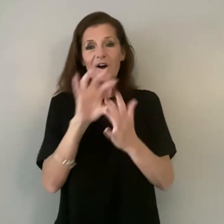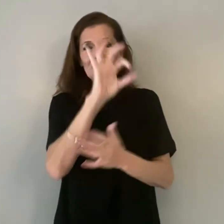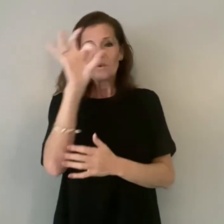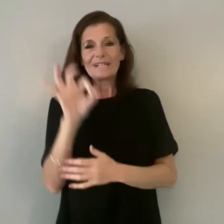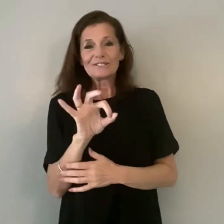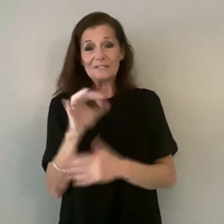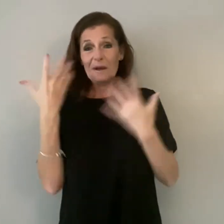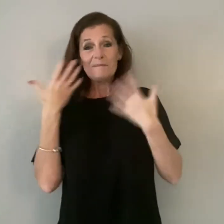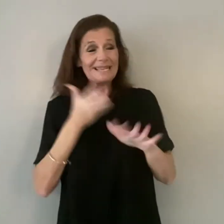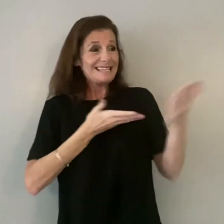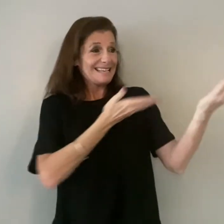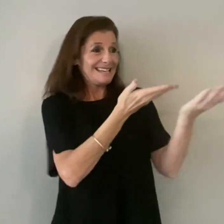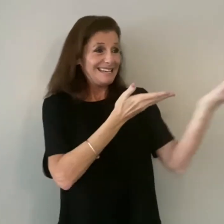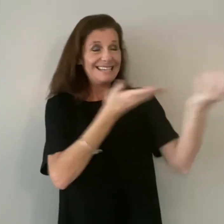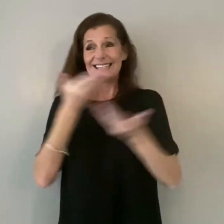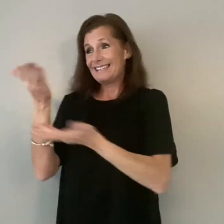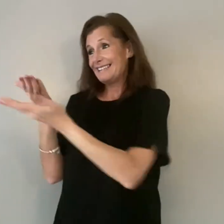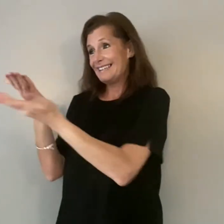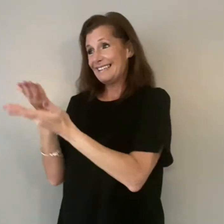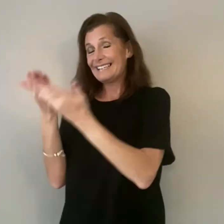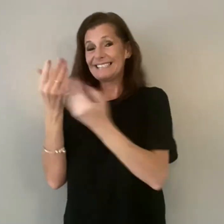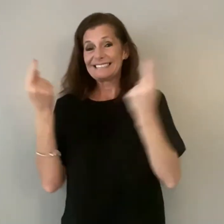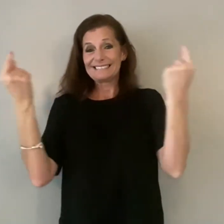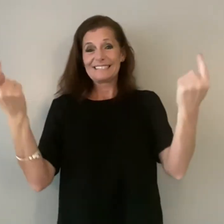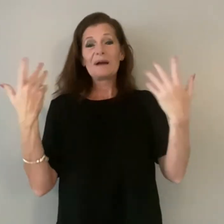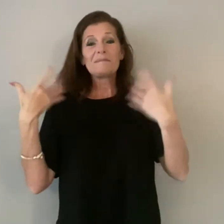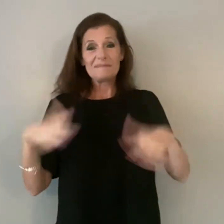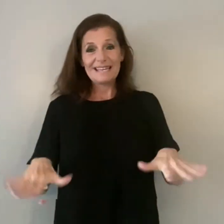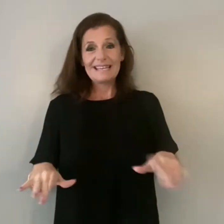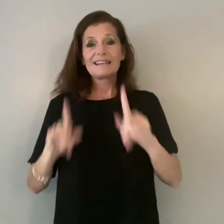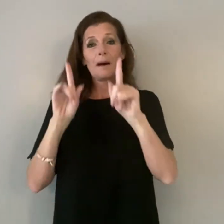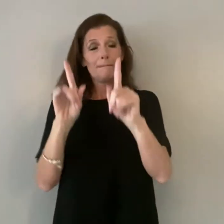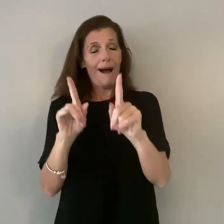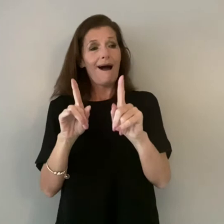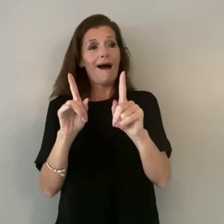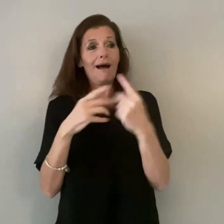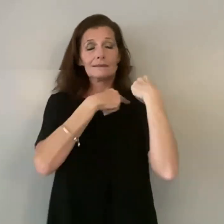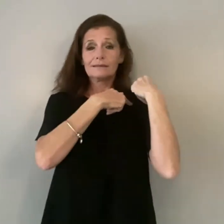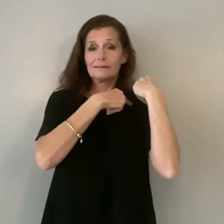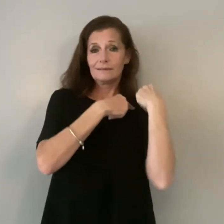and I know I've individually had this conversation with both of you, but given the level of responsibilities